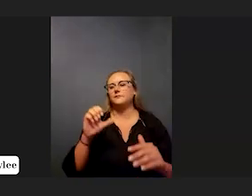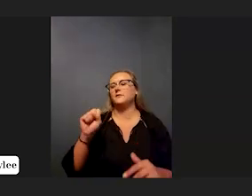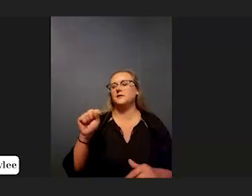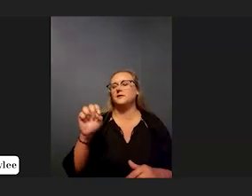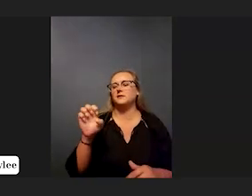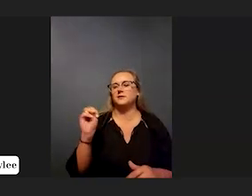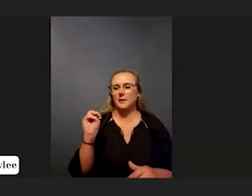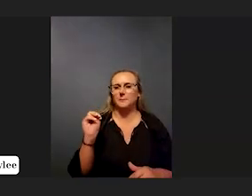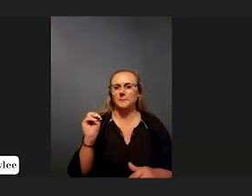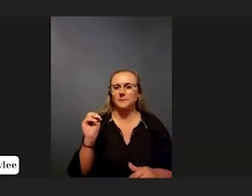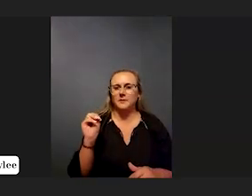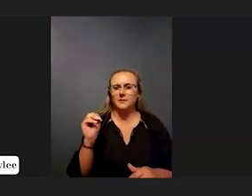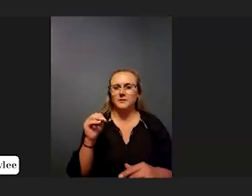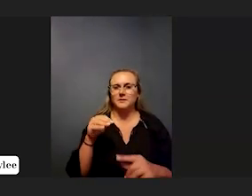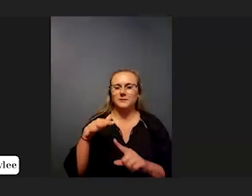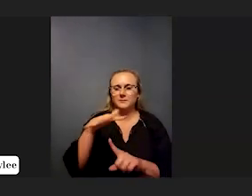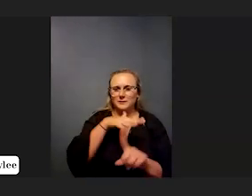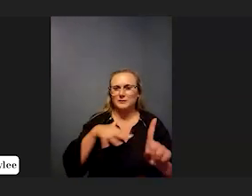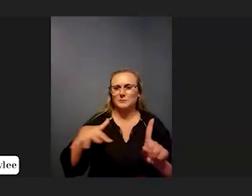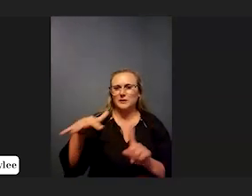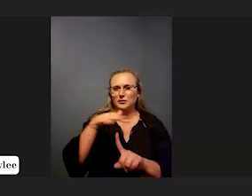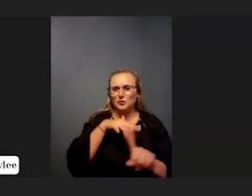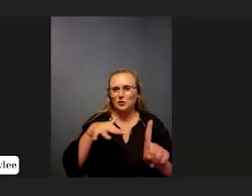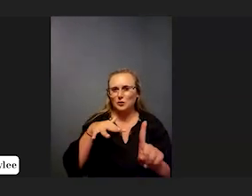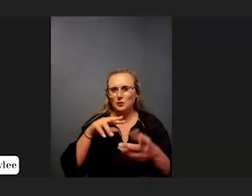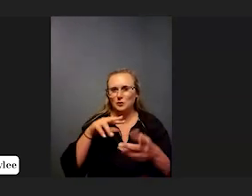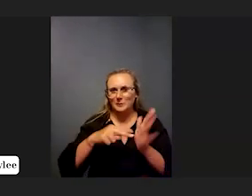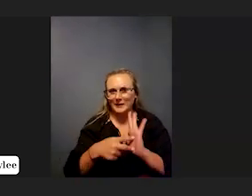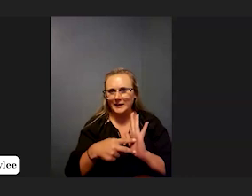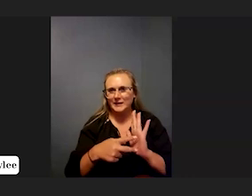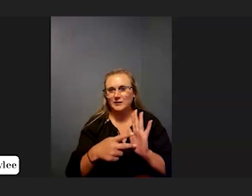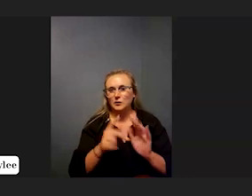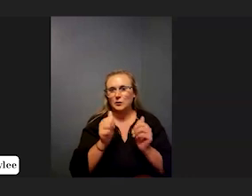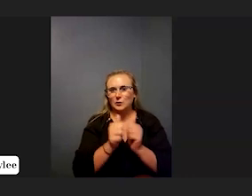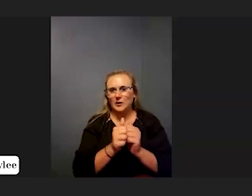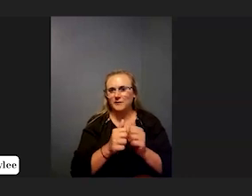Figures with spatial meaning, with relative and measurable distances are really a big challenge.